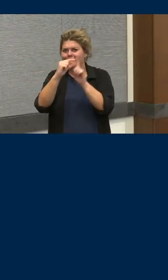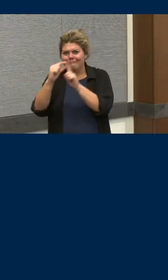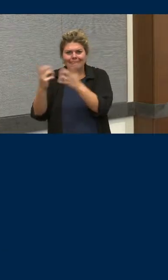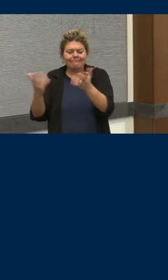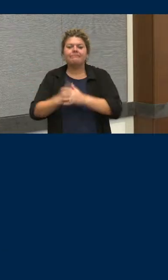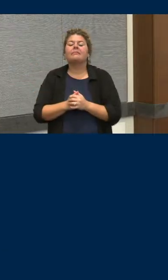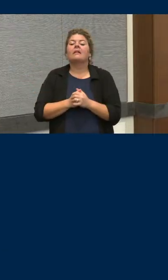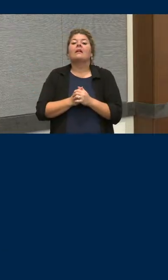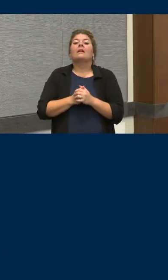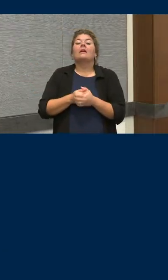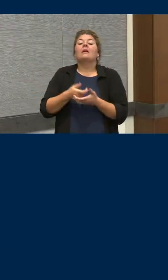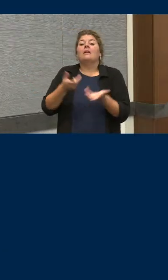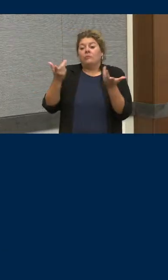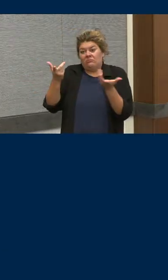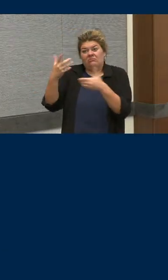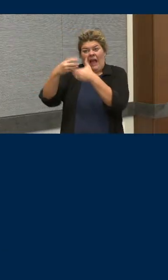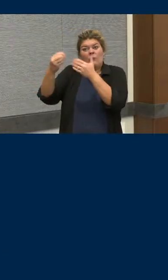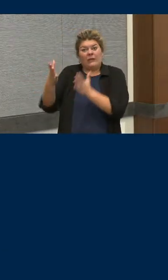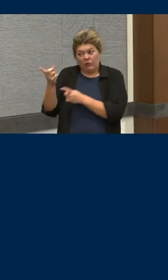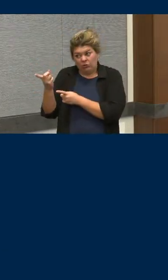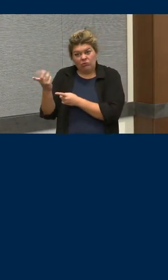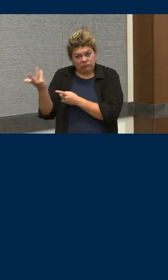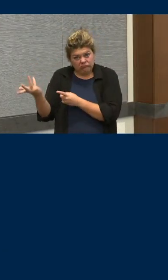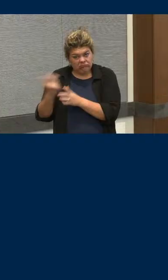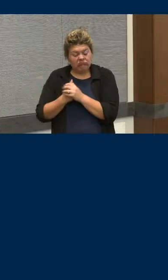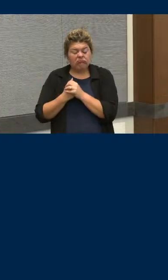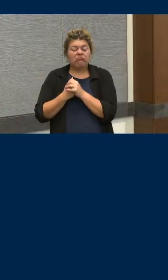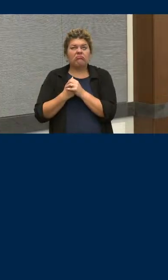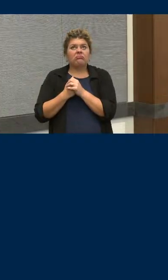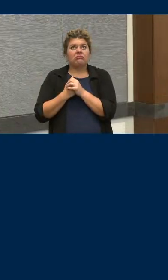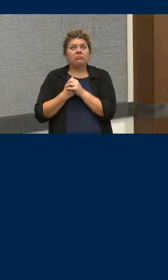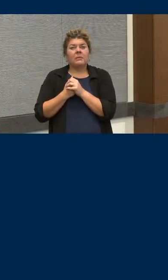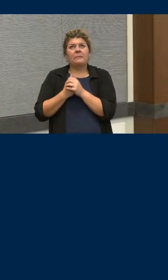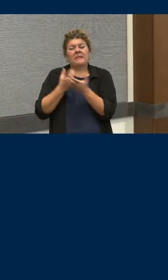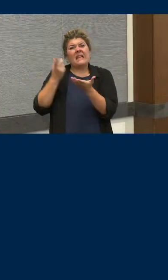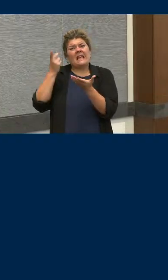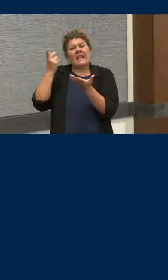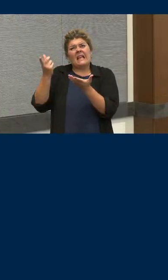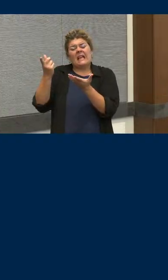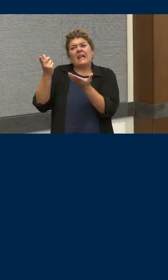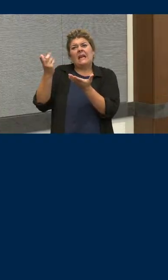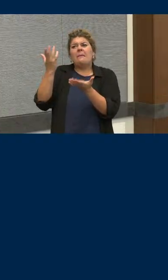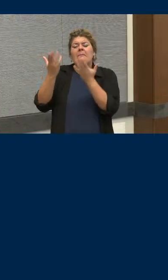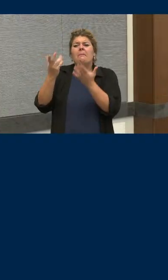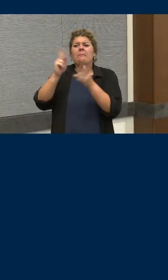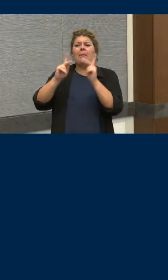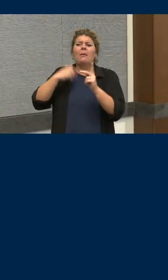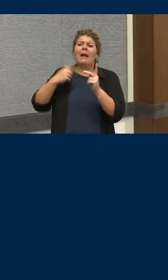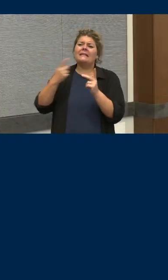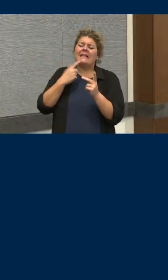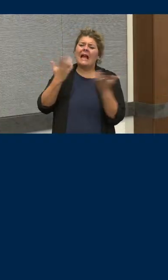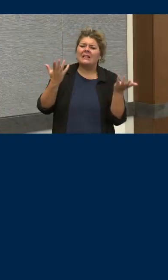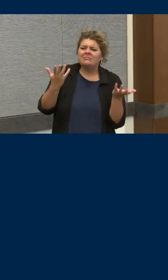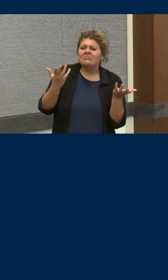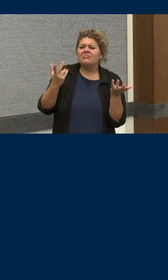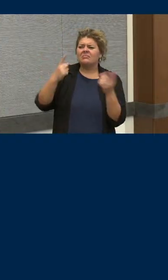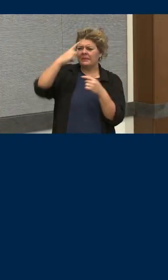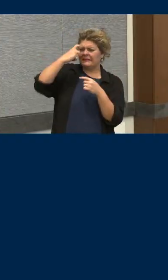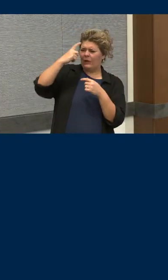outsider status, he may be perceived as quaint, mysterious,